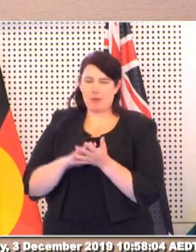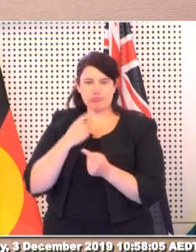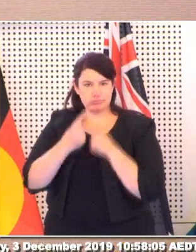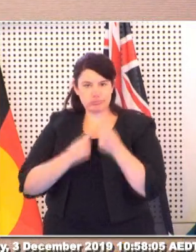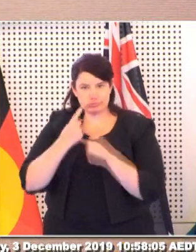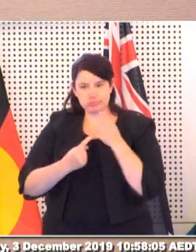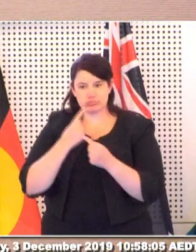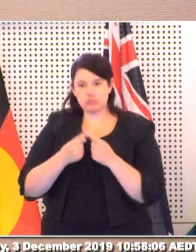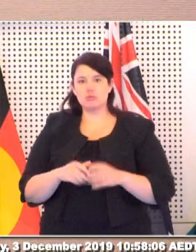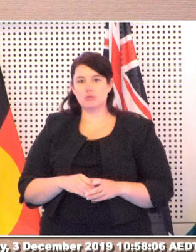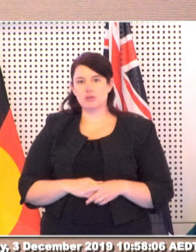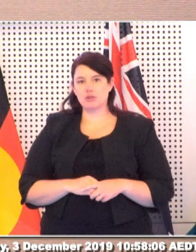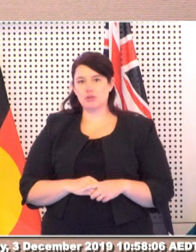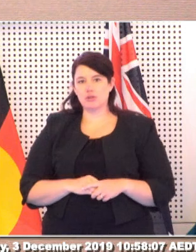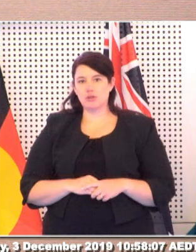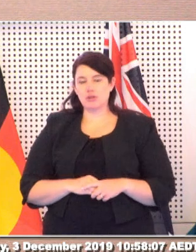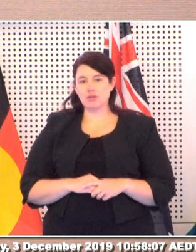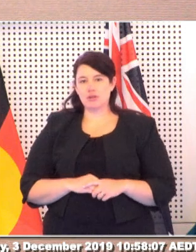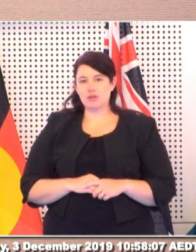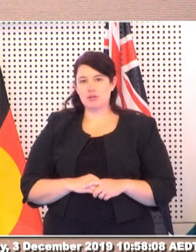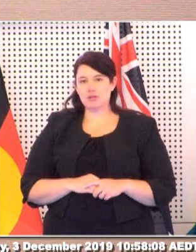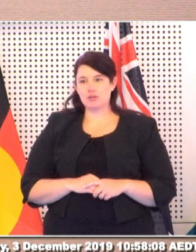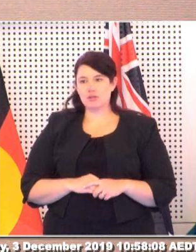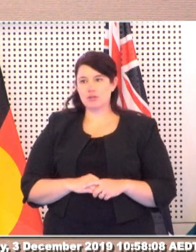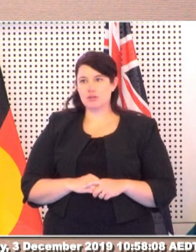It’s a very slippery slope is what I would say around seclusion.